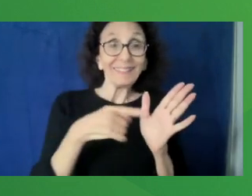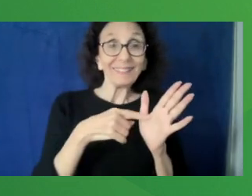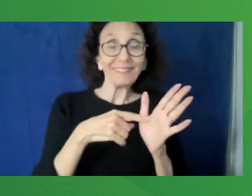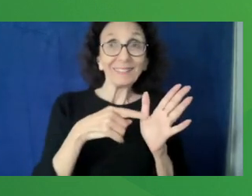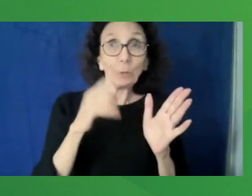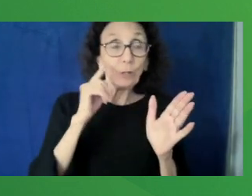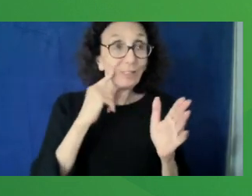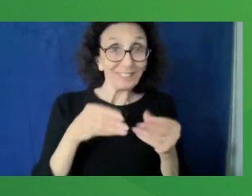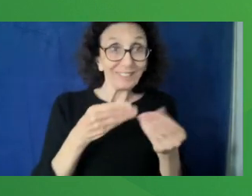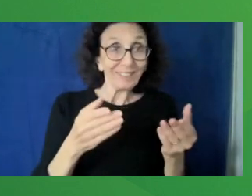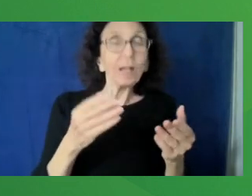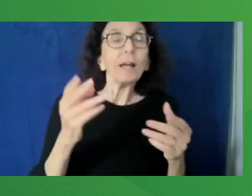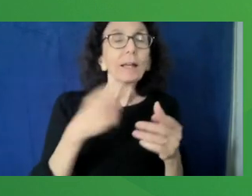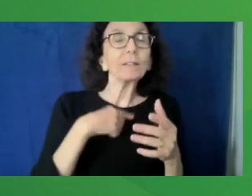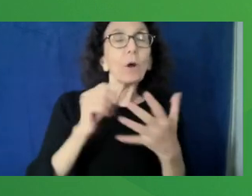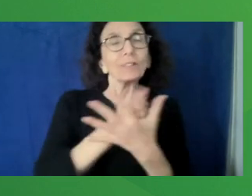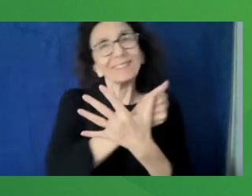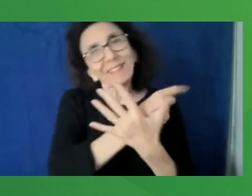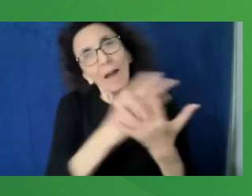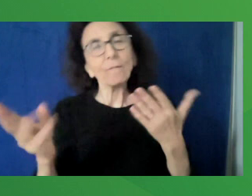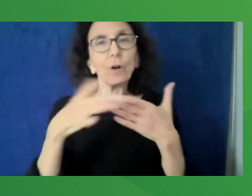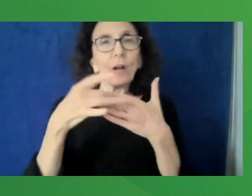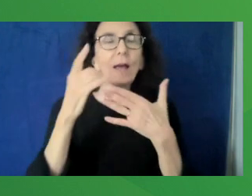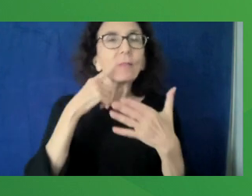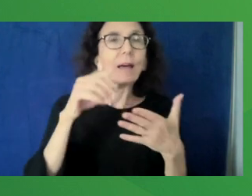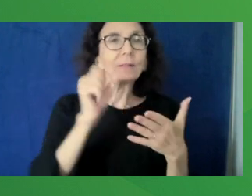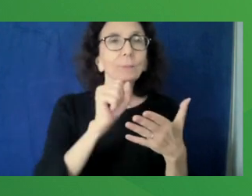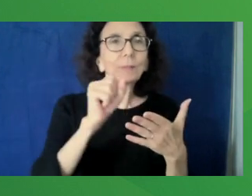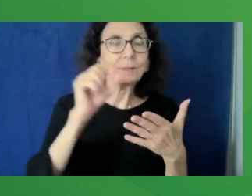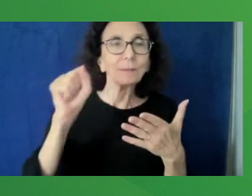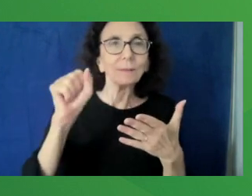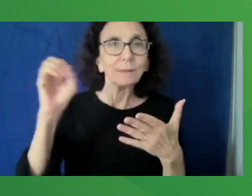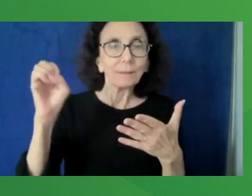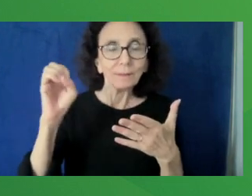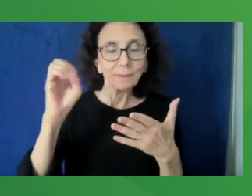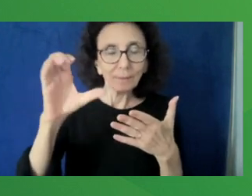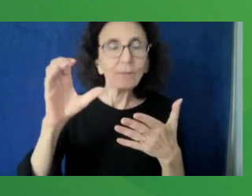of guides produced by the Smithsonian Science Education Center. There are eight in total, three